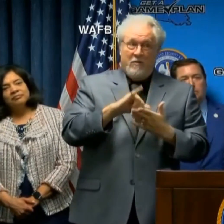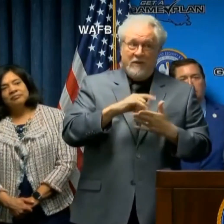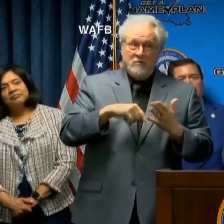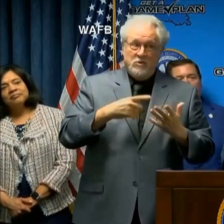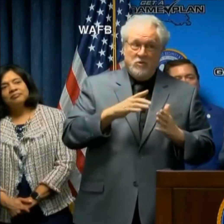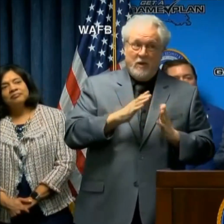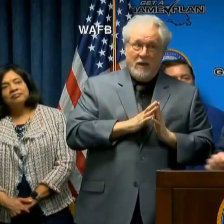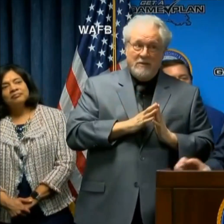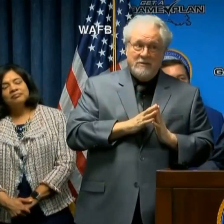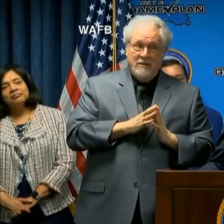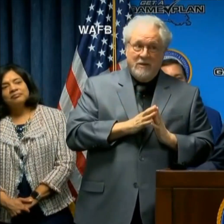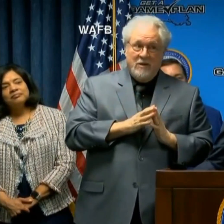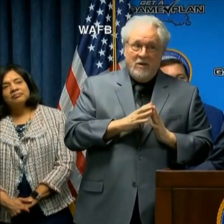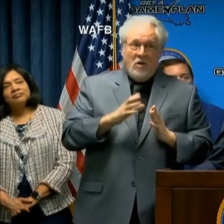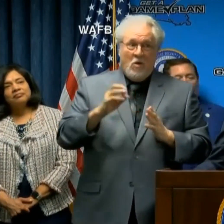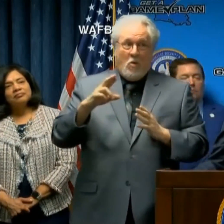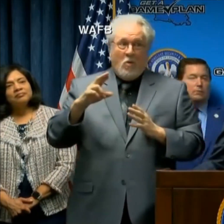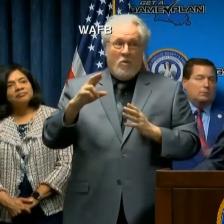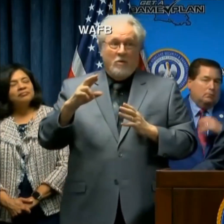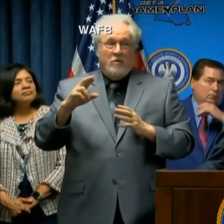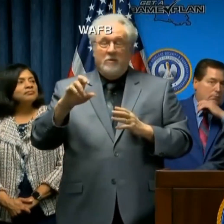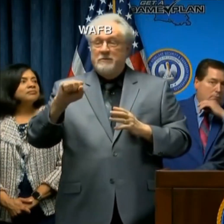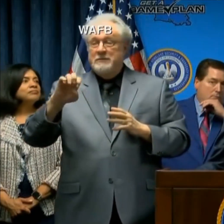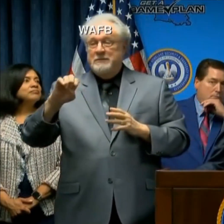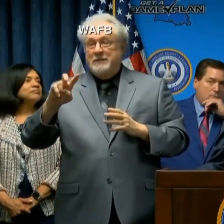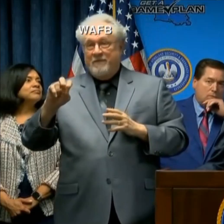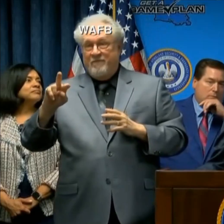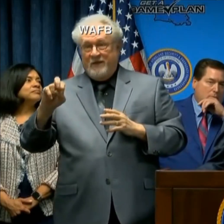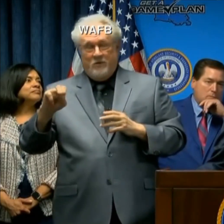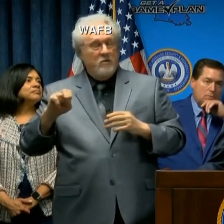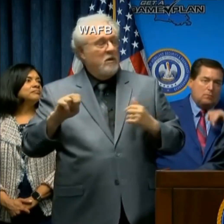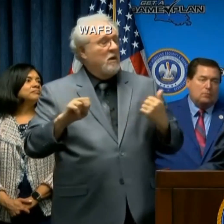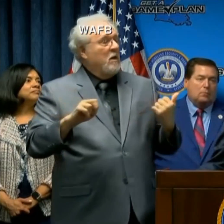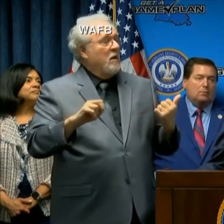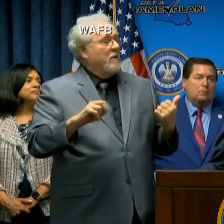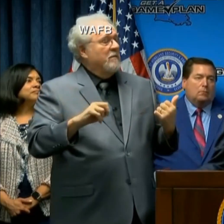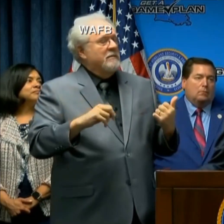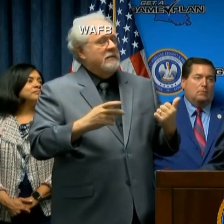right on there if any of in prison too severe I think what I could well I'm